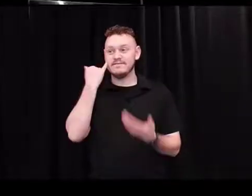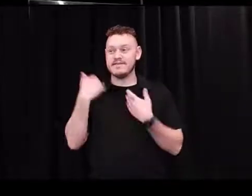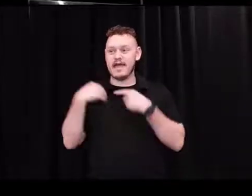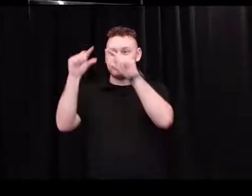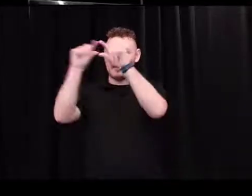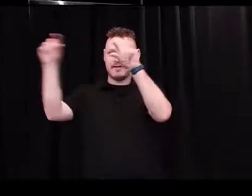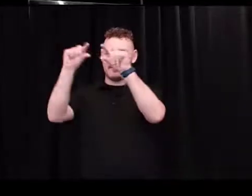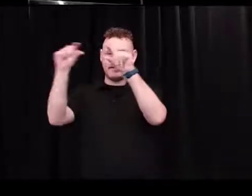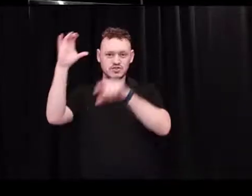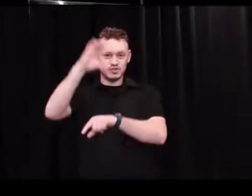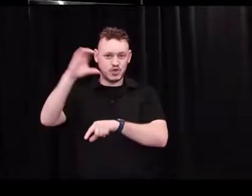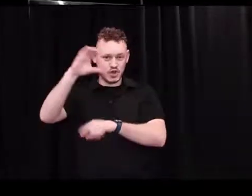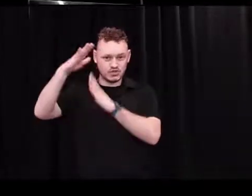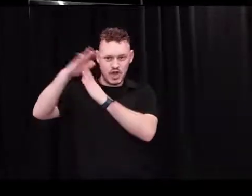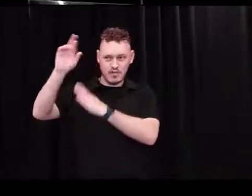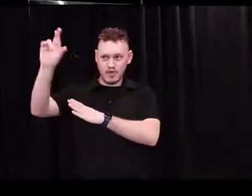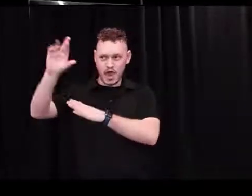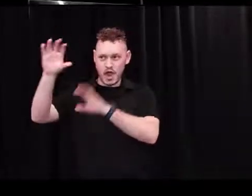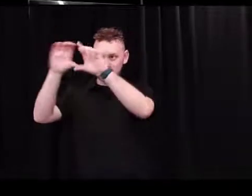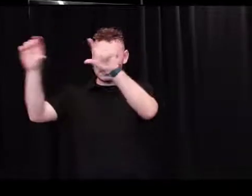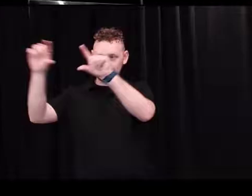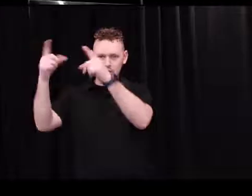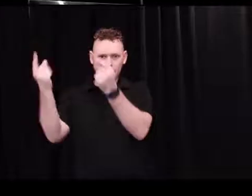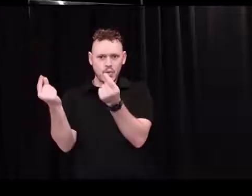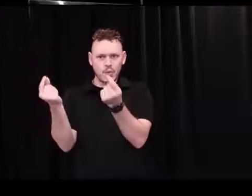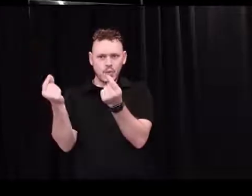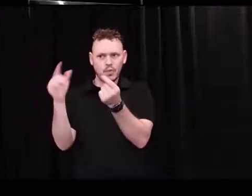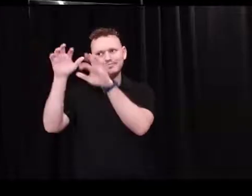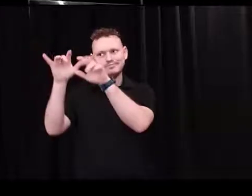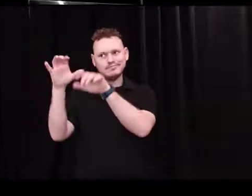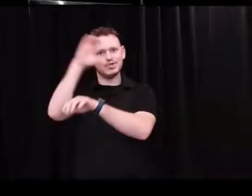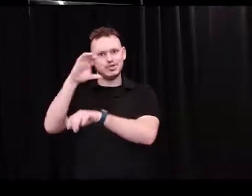the top right, where what is that going to do? One's going to search the thing. If there's a